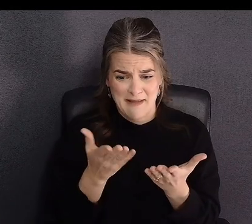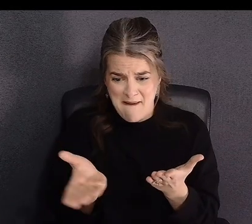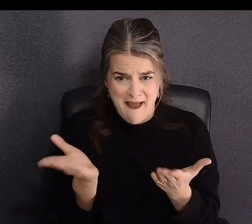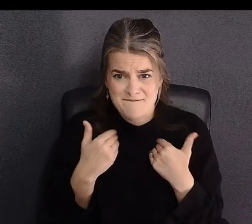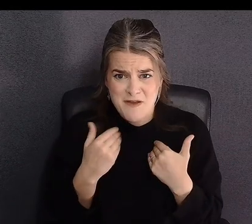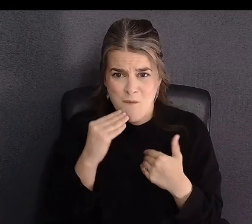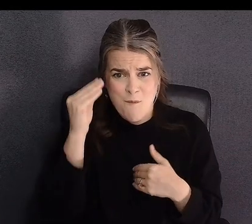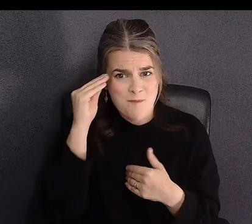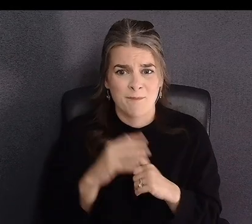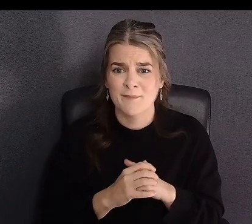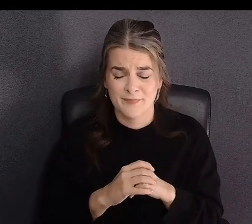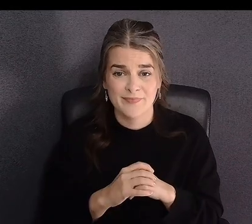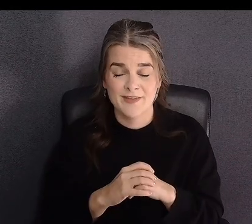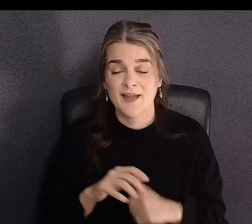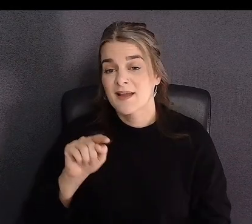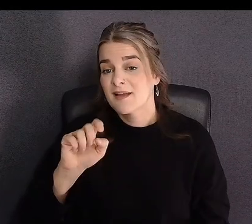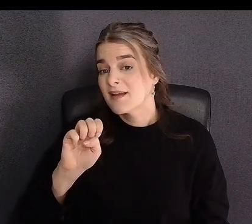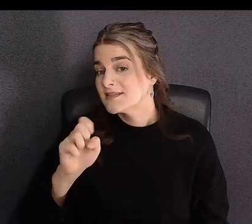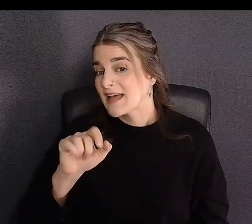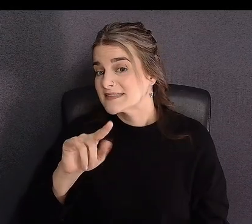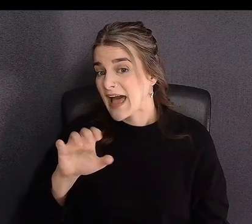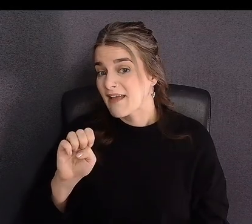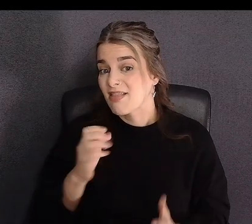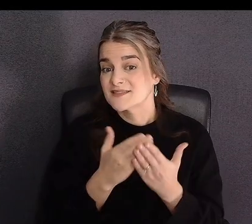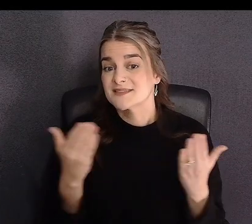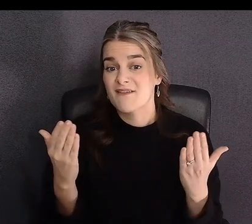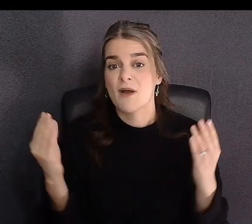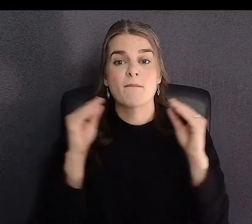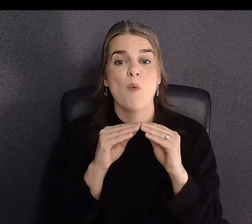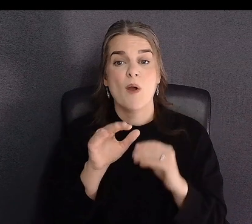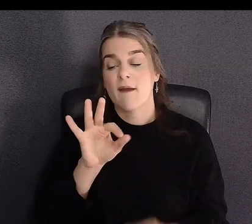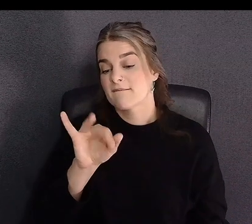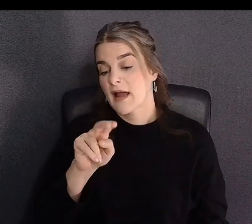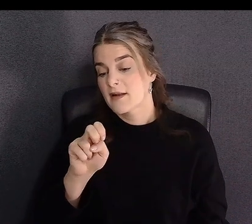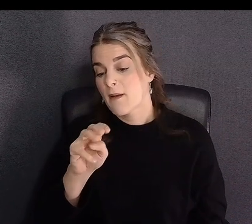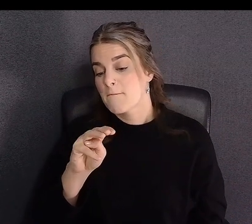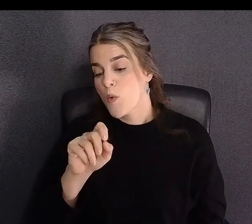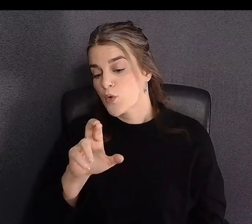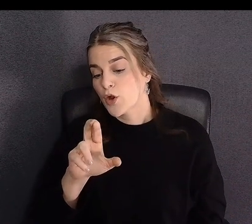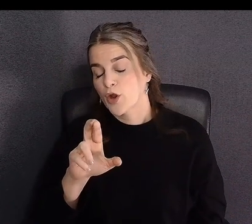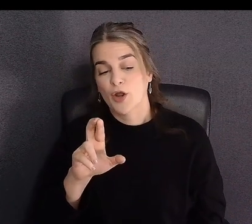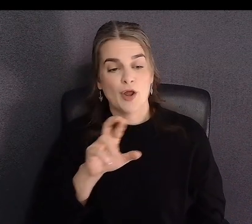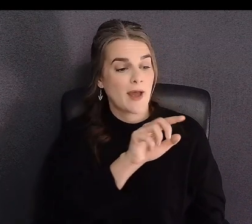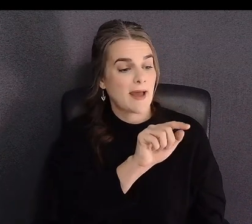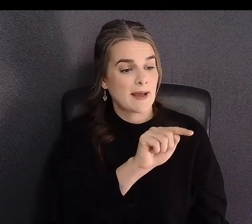Textile stuff is very fine-motor and very tactile, but it's very low mess.